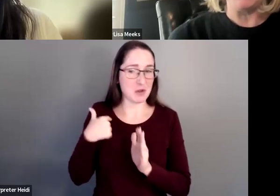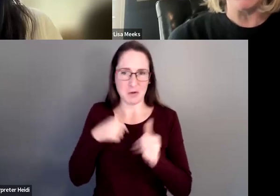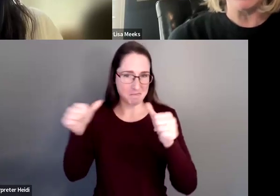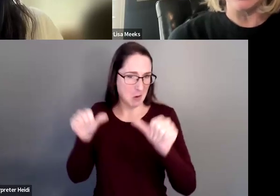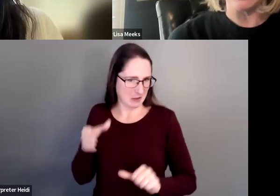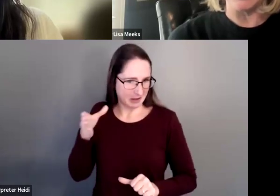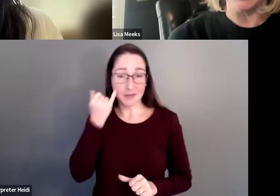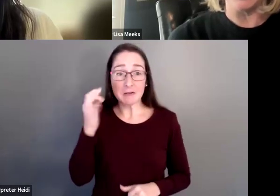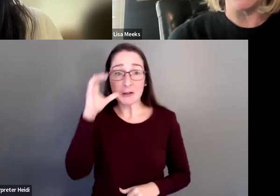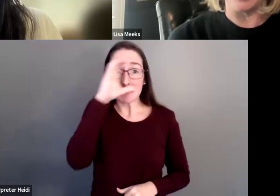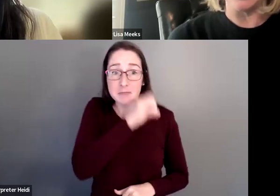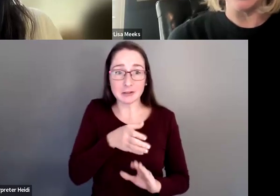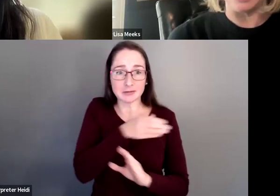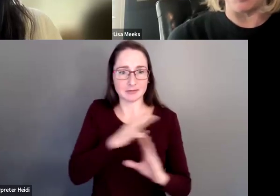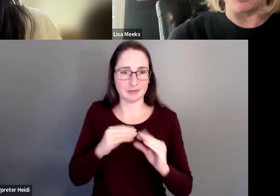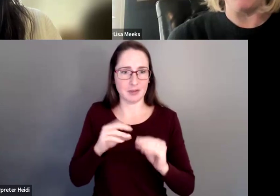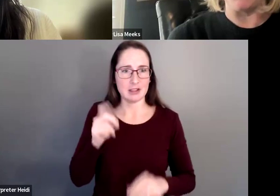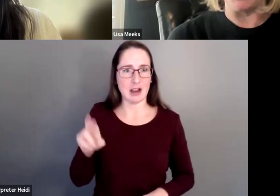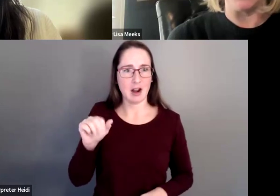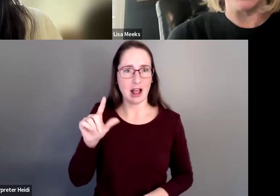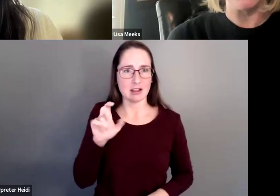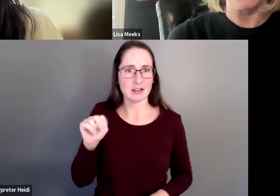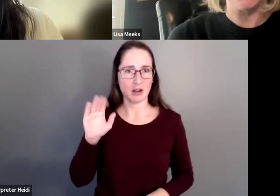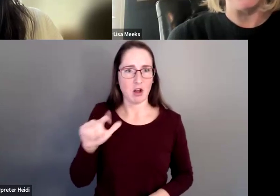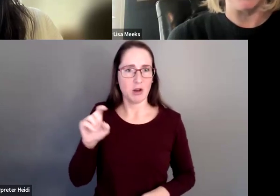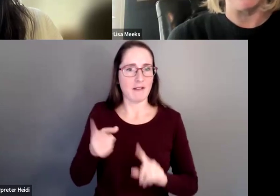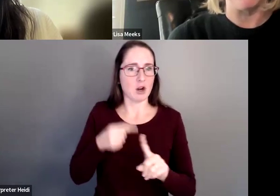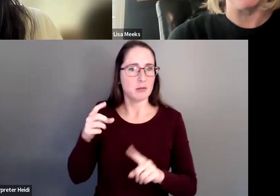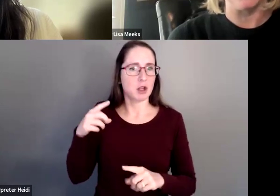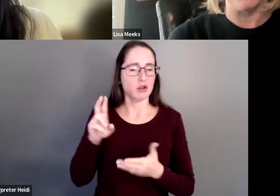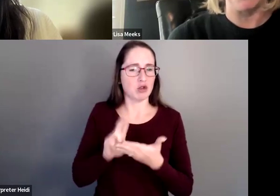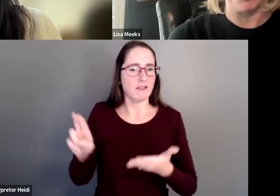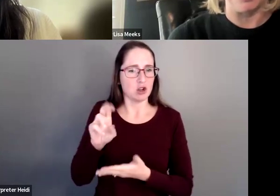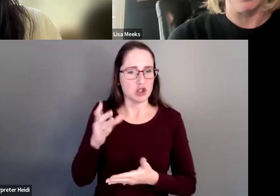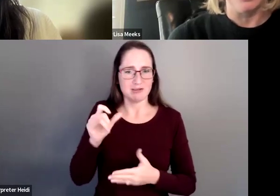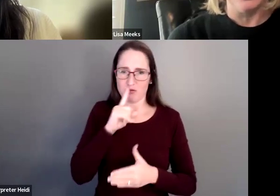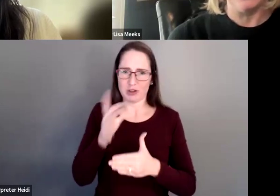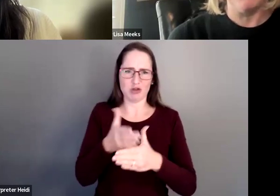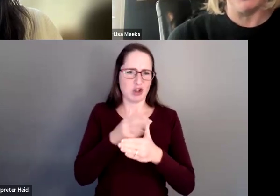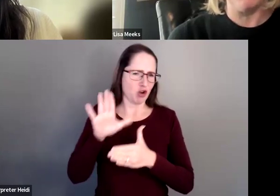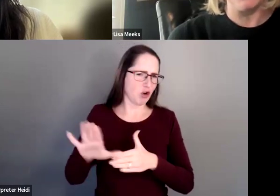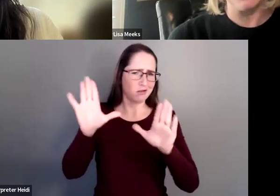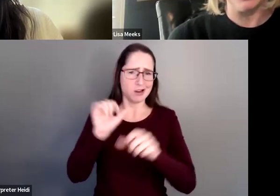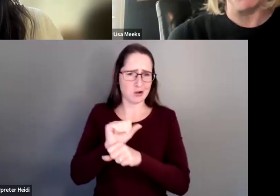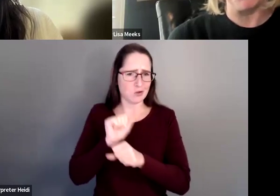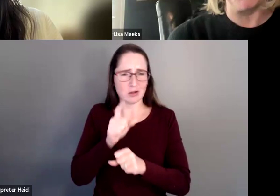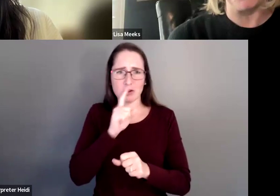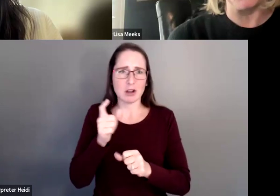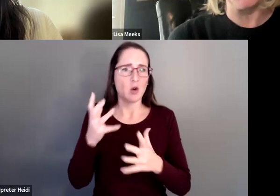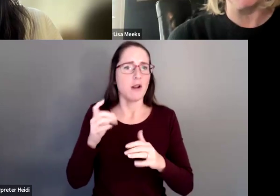subscribed, you may want to do that to get notified of all of the things we post. If you missed our last